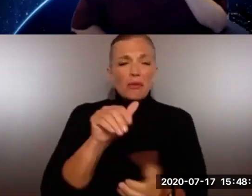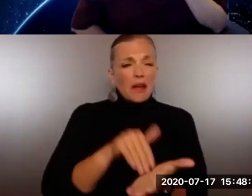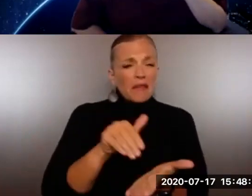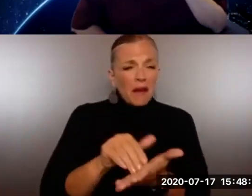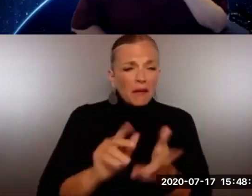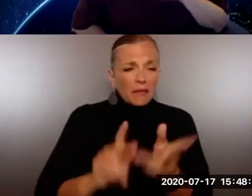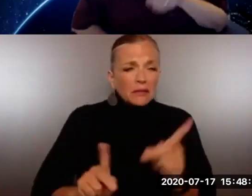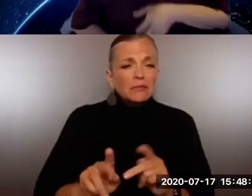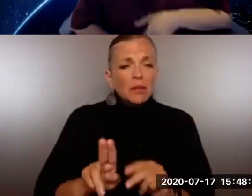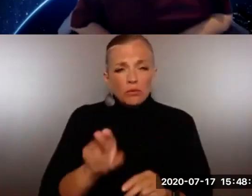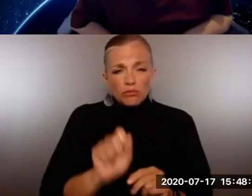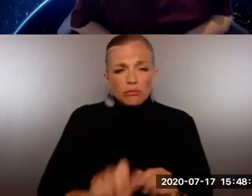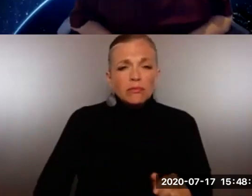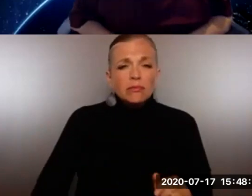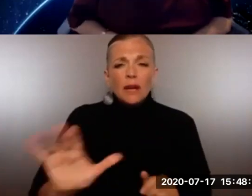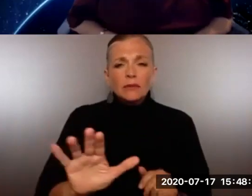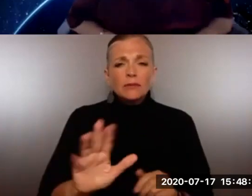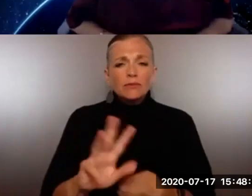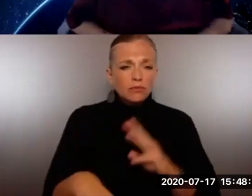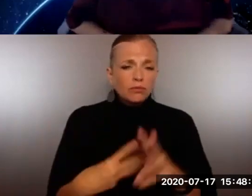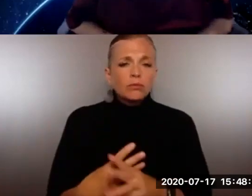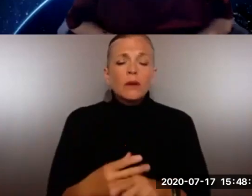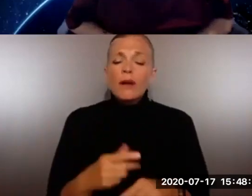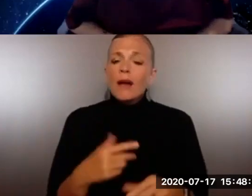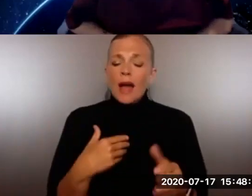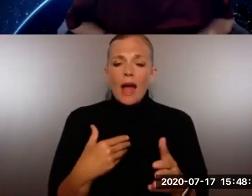however who in varying degrees,